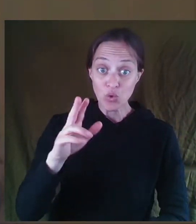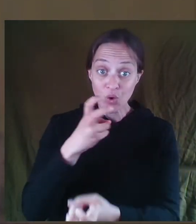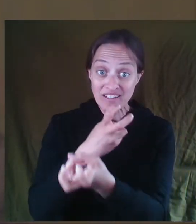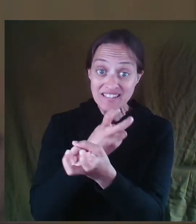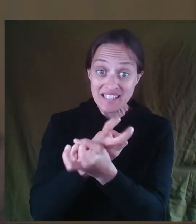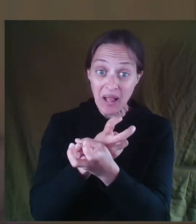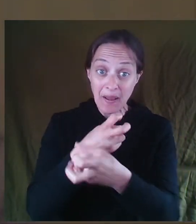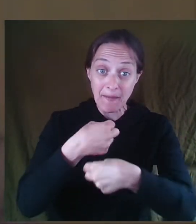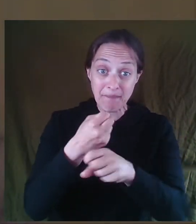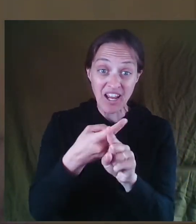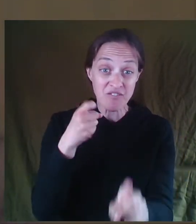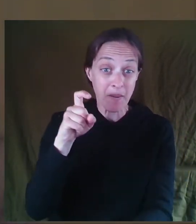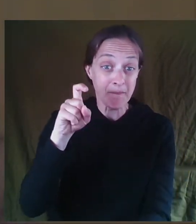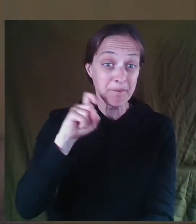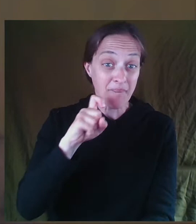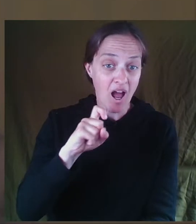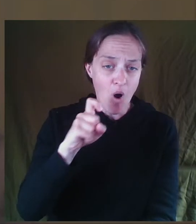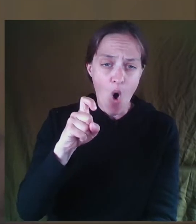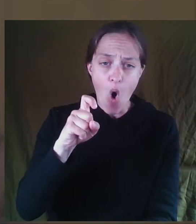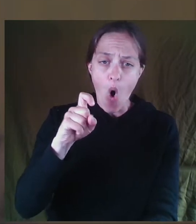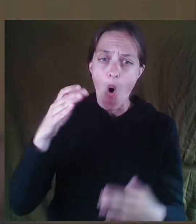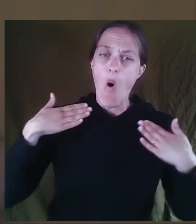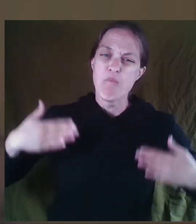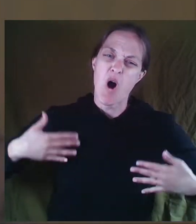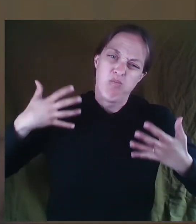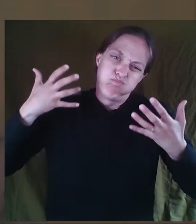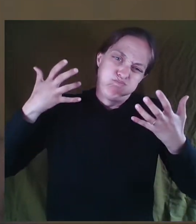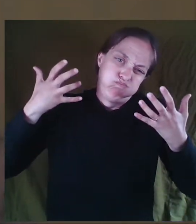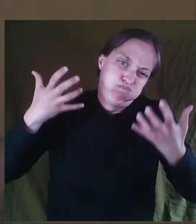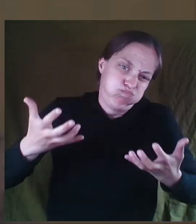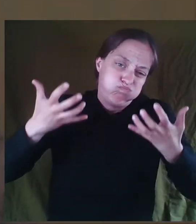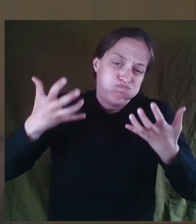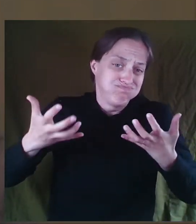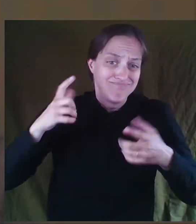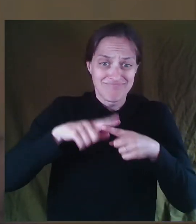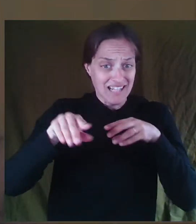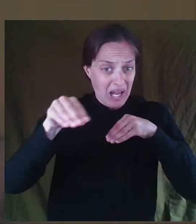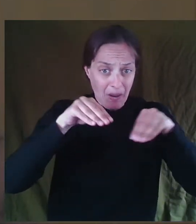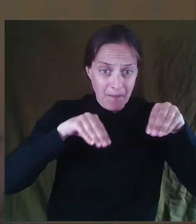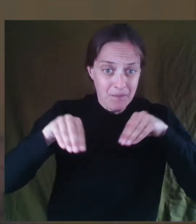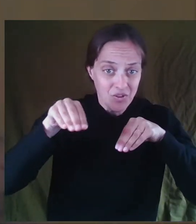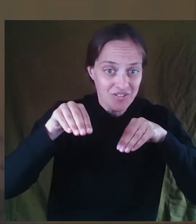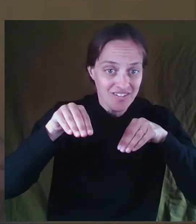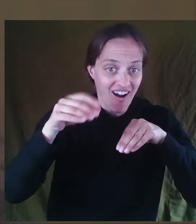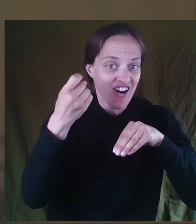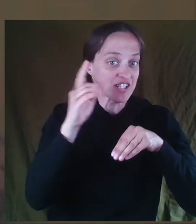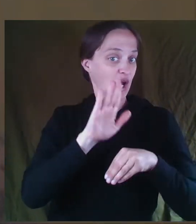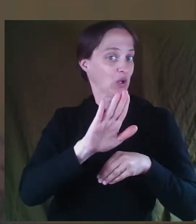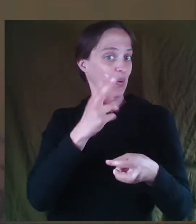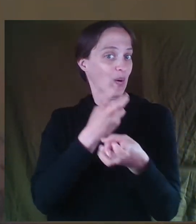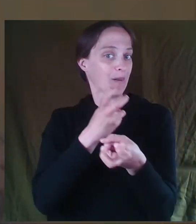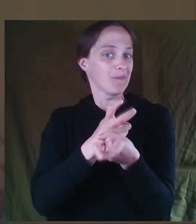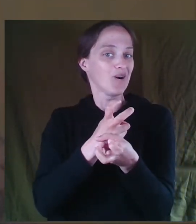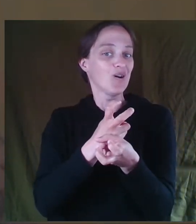If your skeleton were made of metal, you would be too heavy to move. Your bones are strong, but light.